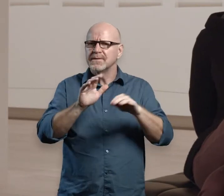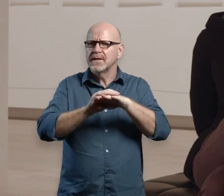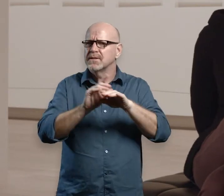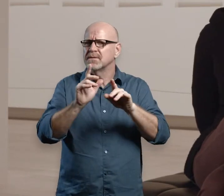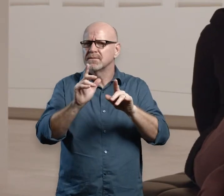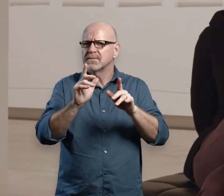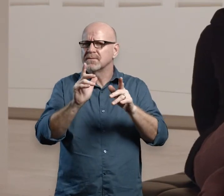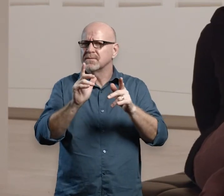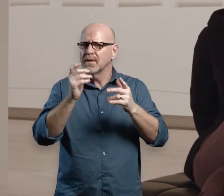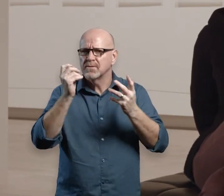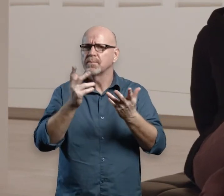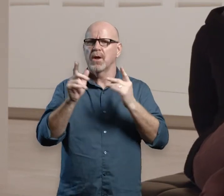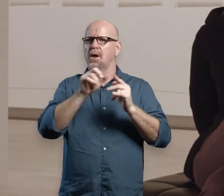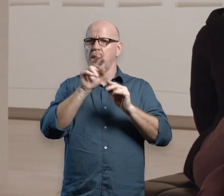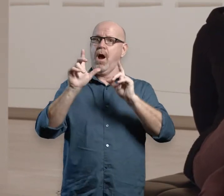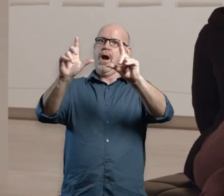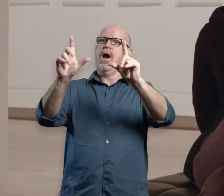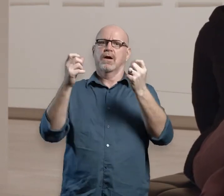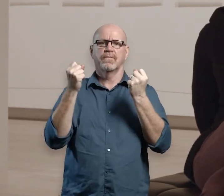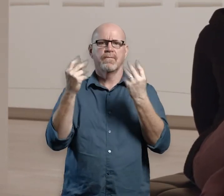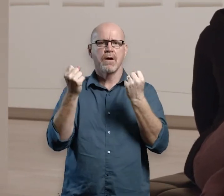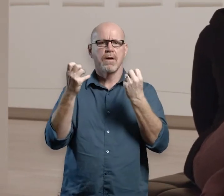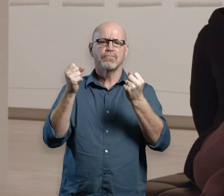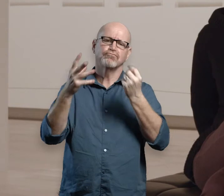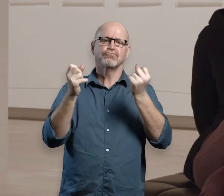I mean, that’s a way of saying ‘we hope that you come’.